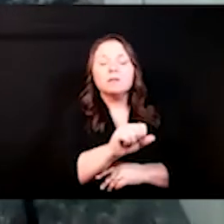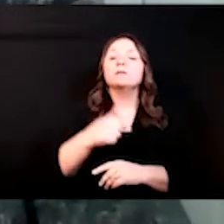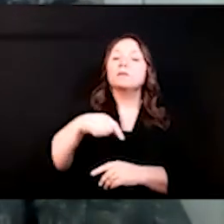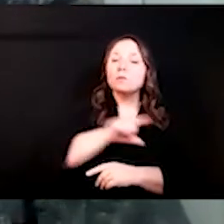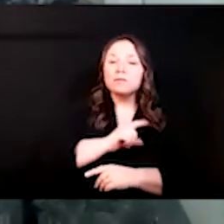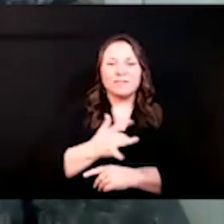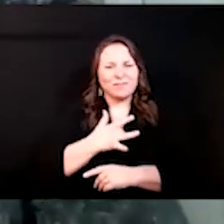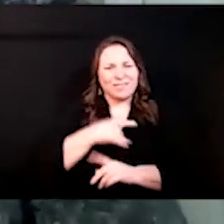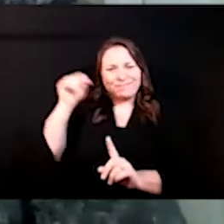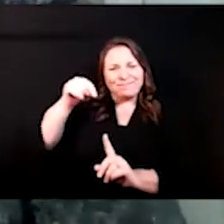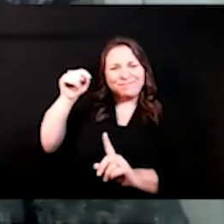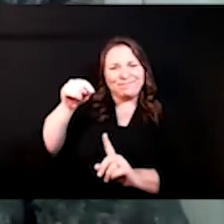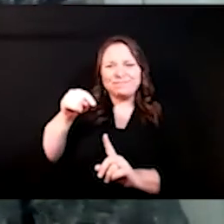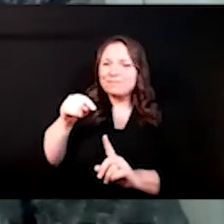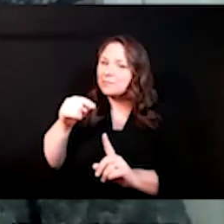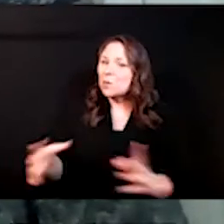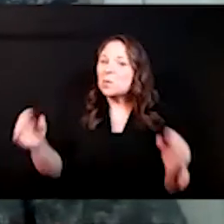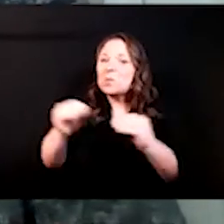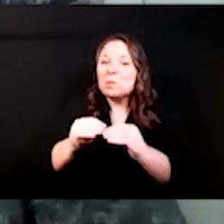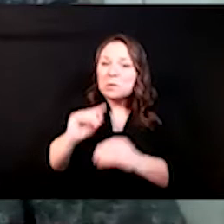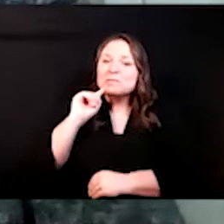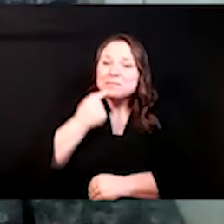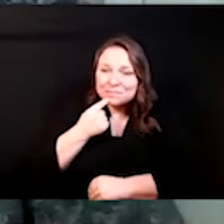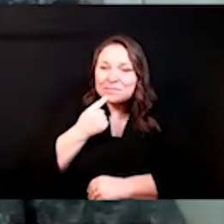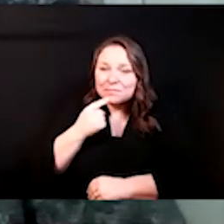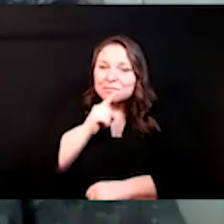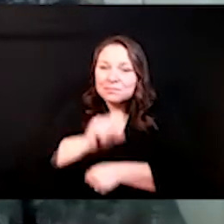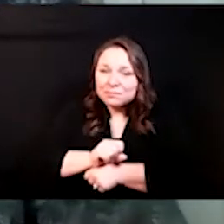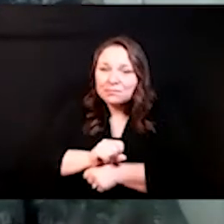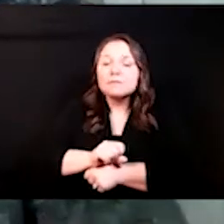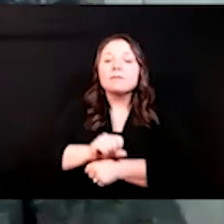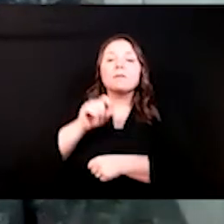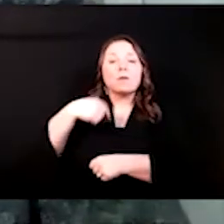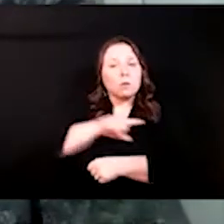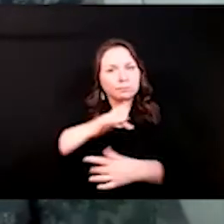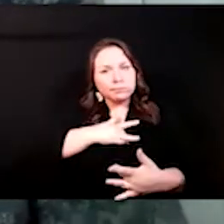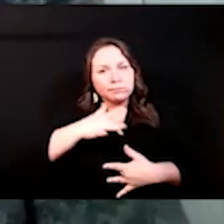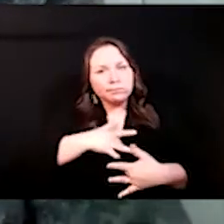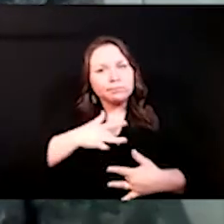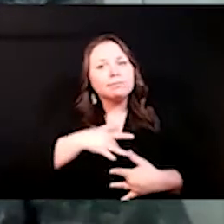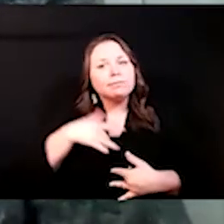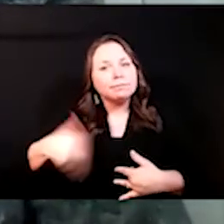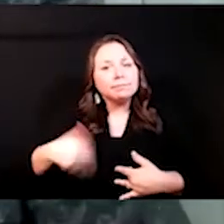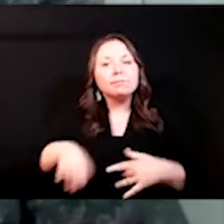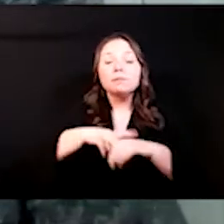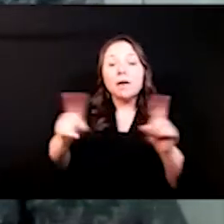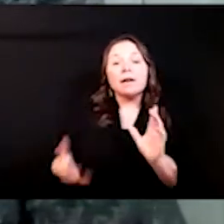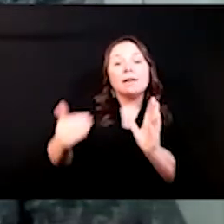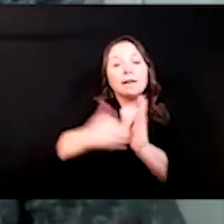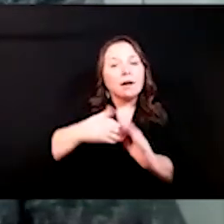LIKE WE WERE DEALING WITH SOMETHING EVEN POTENTIALLY MORE SIGNIFICANT. SO DEFINITELY HAD A LOT OF CONCERNS. BUT AGAIN, YOU KNOW, WE'VE HAD OTHER OUTBREAKS IN